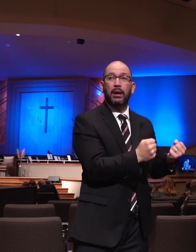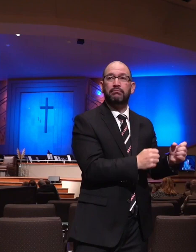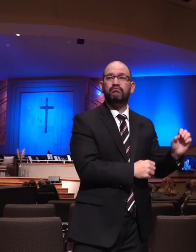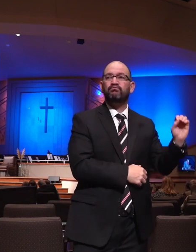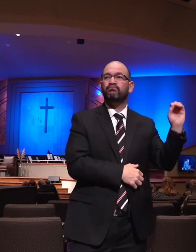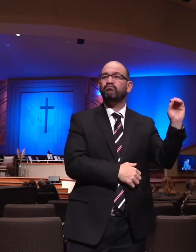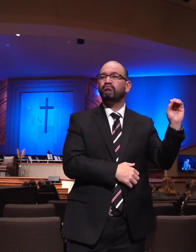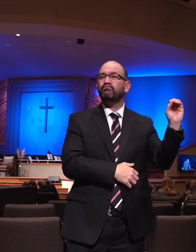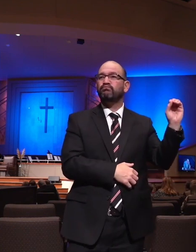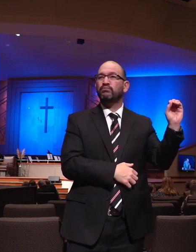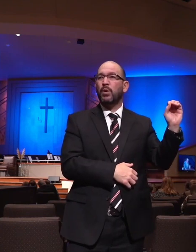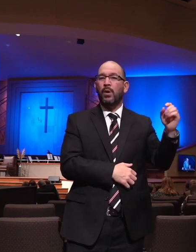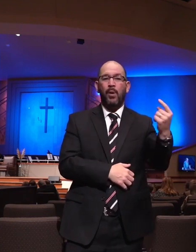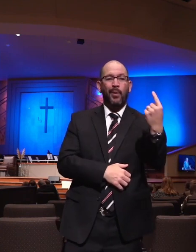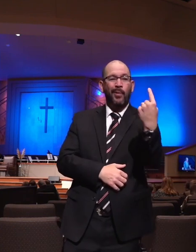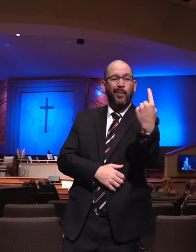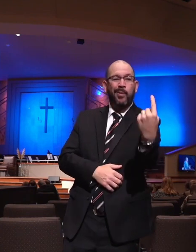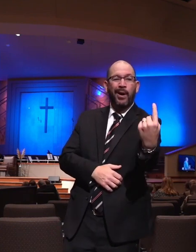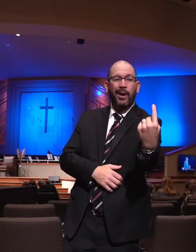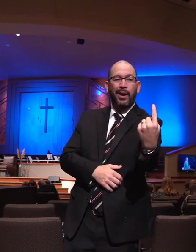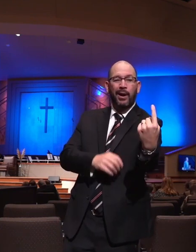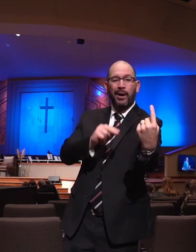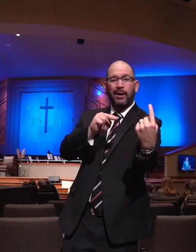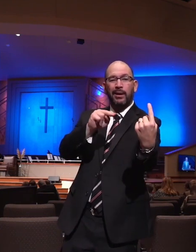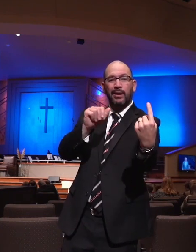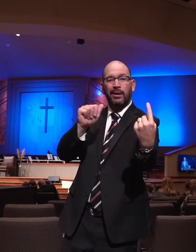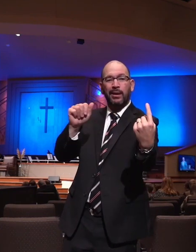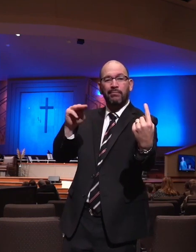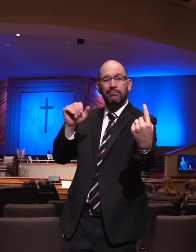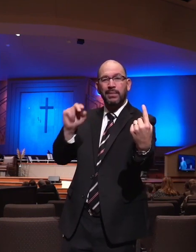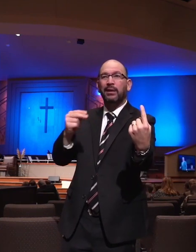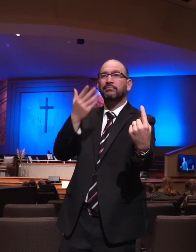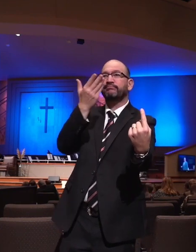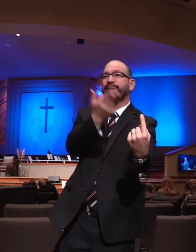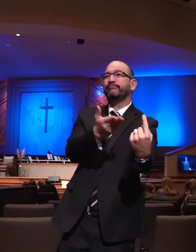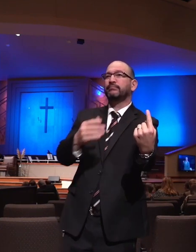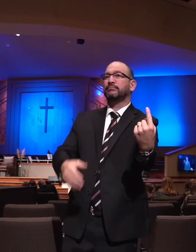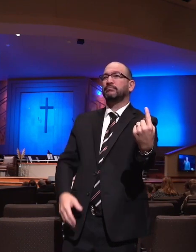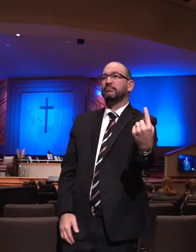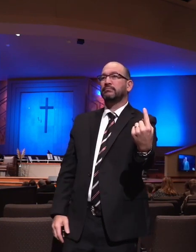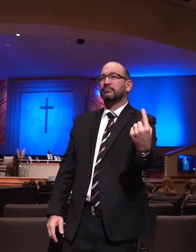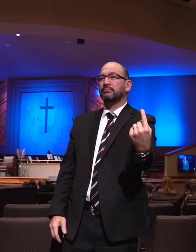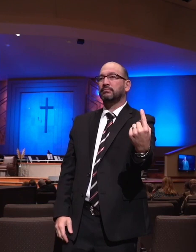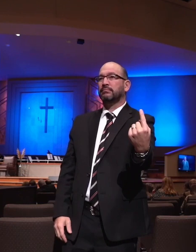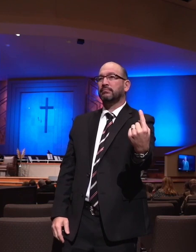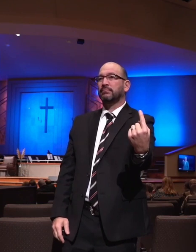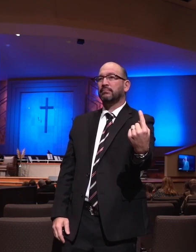saving Naaman the Syrian I'll tell you why Naaman the Syria is